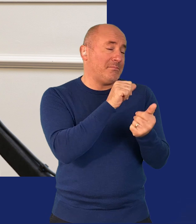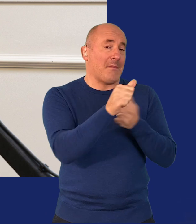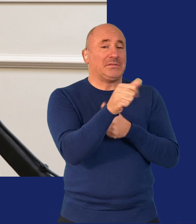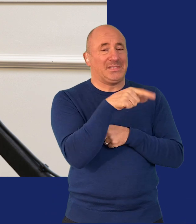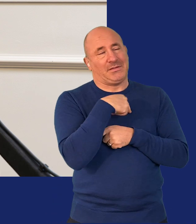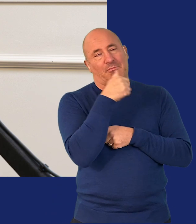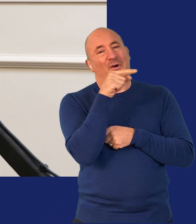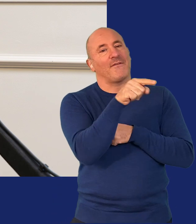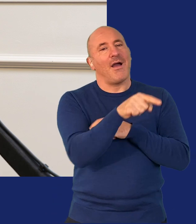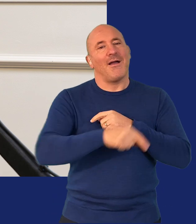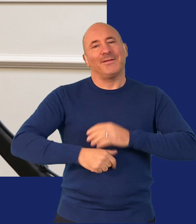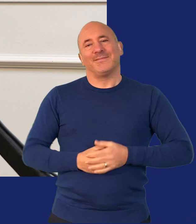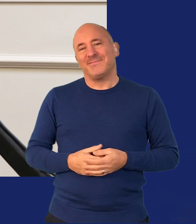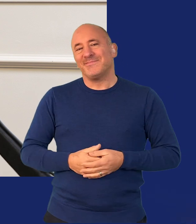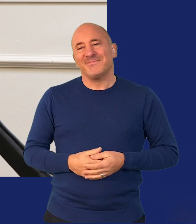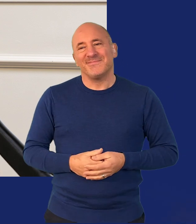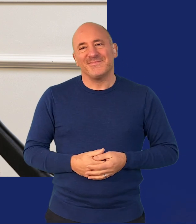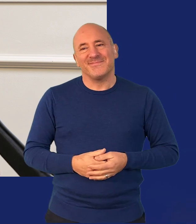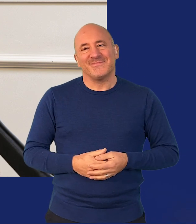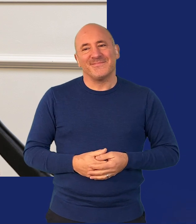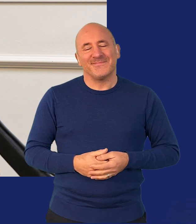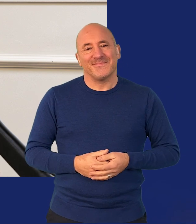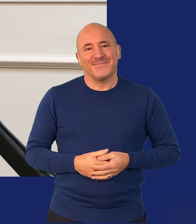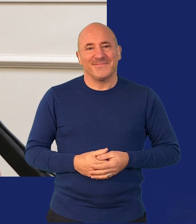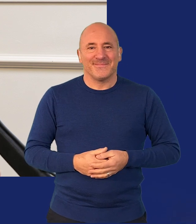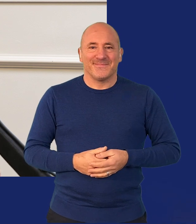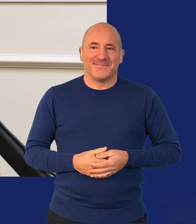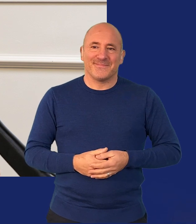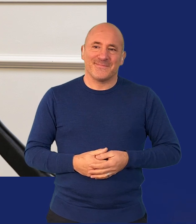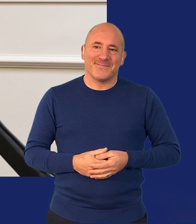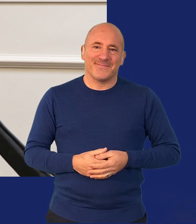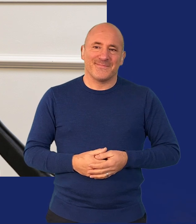of what they're teaching as well. Interesting.